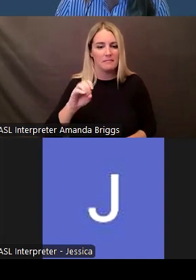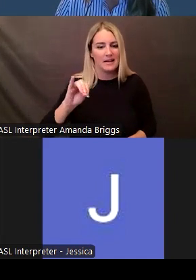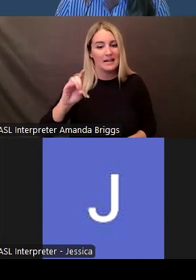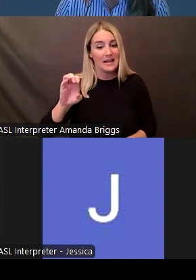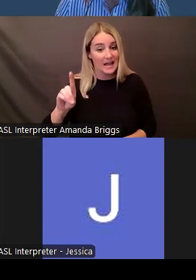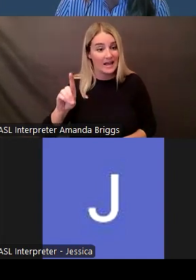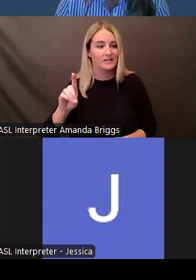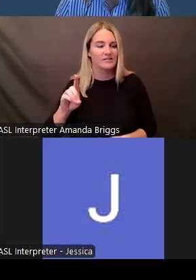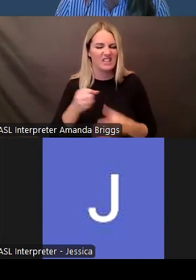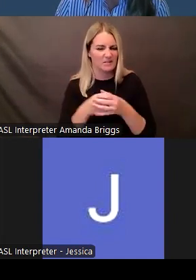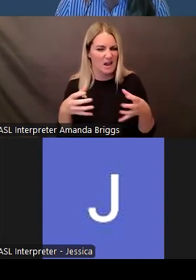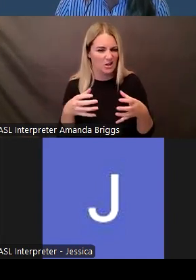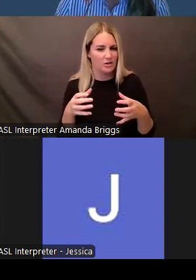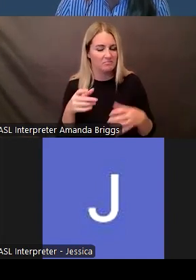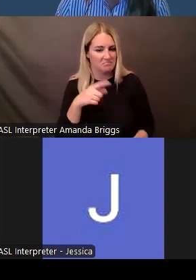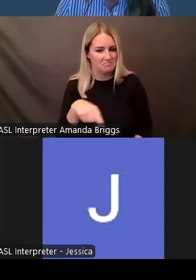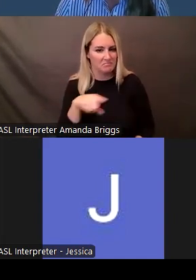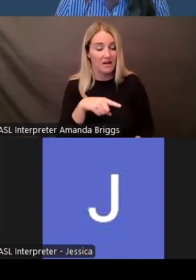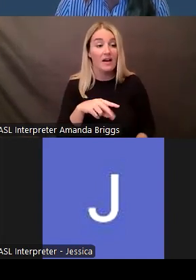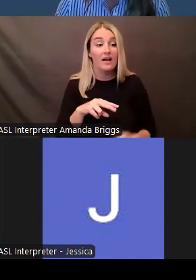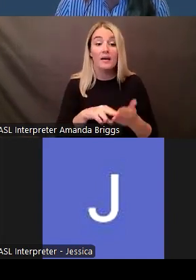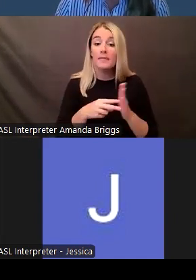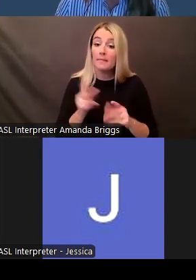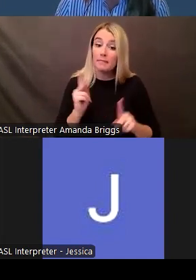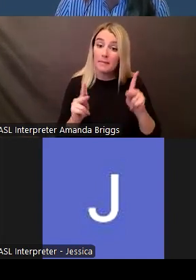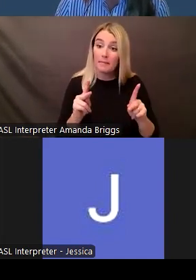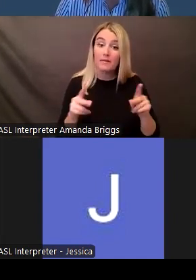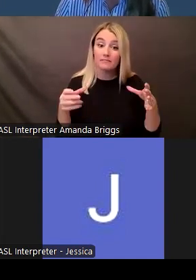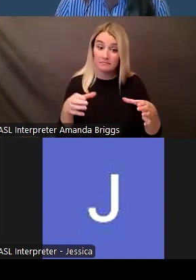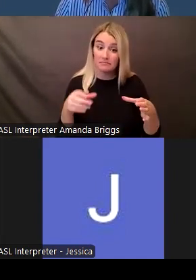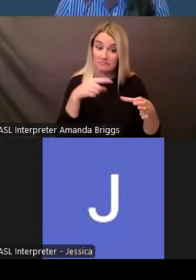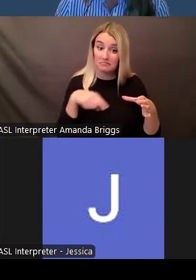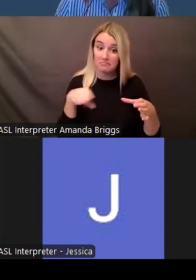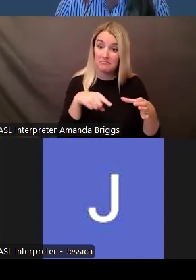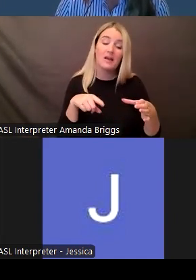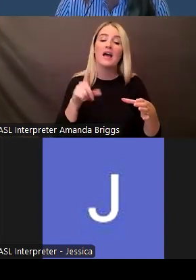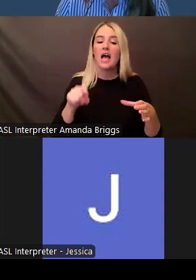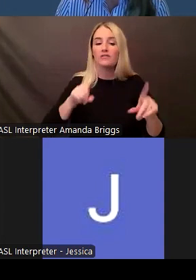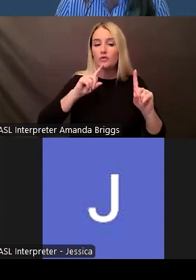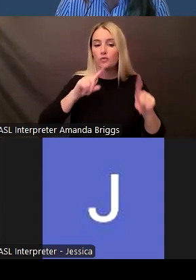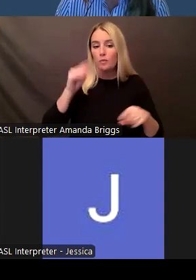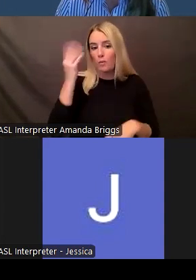What this means is that people in this group will have to report at least 80 hours